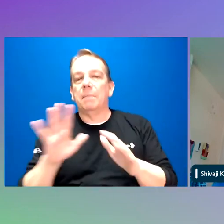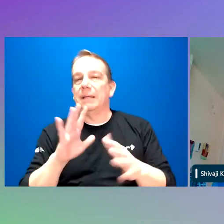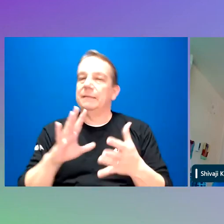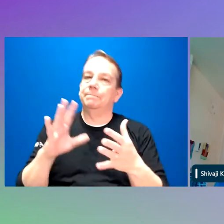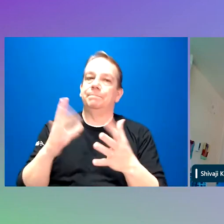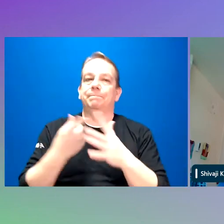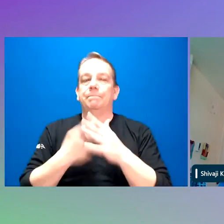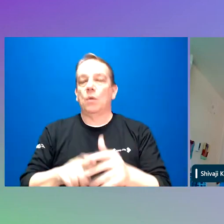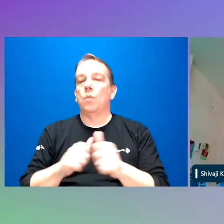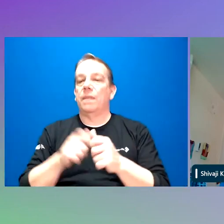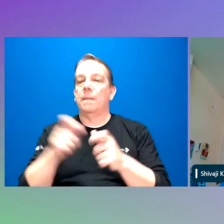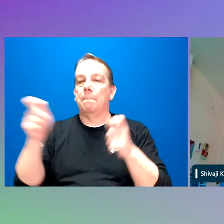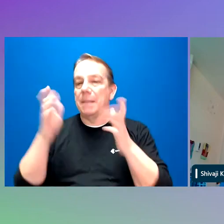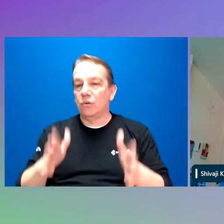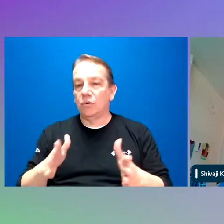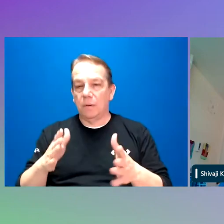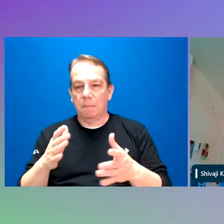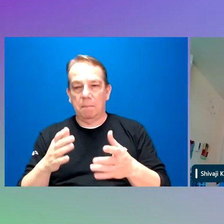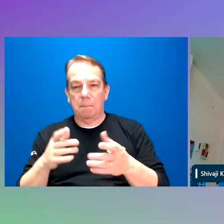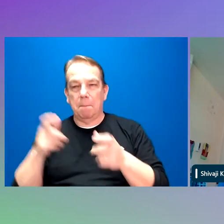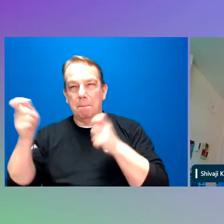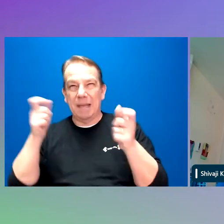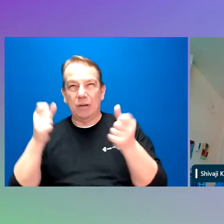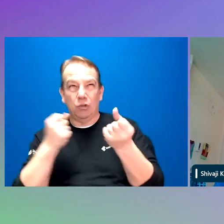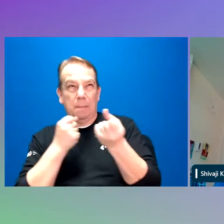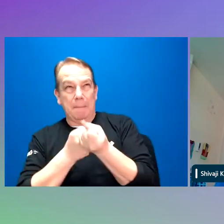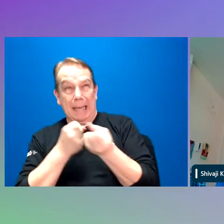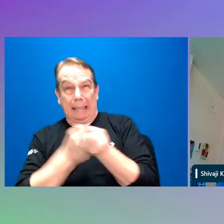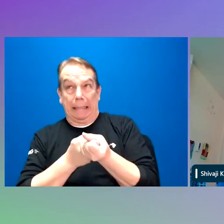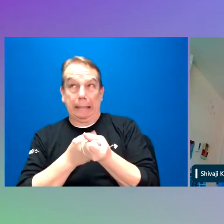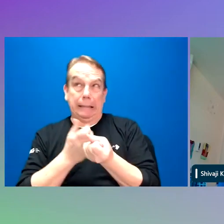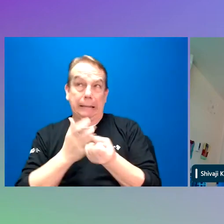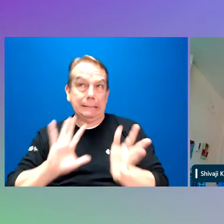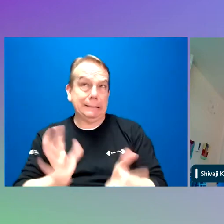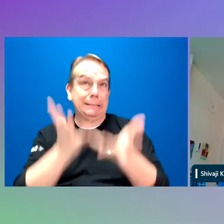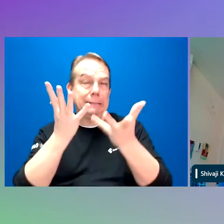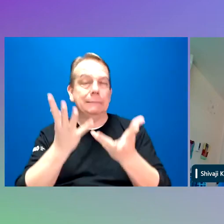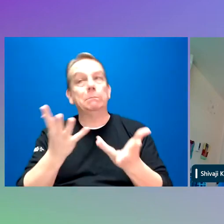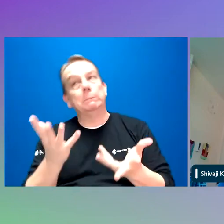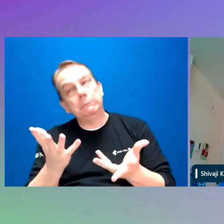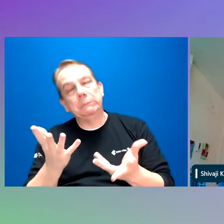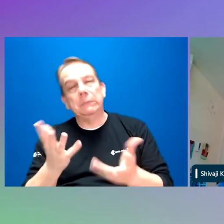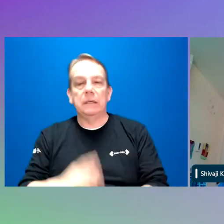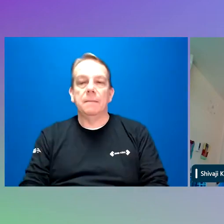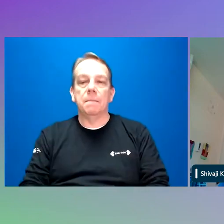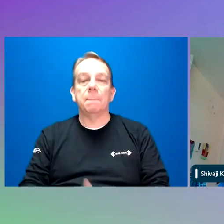I don't know what they mean by manager backing, but um, as I